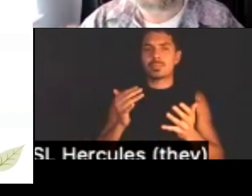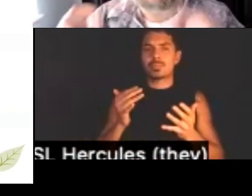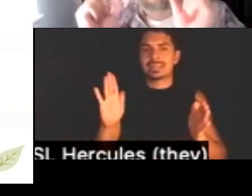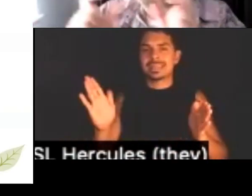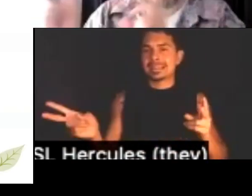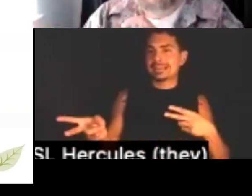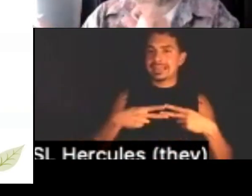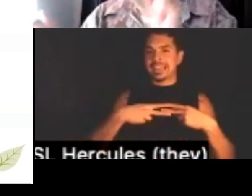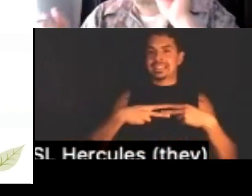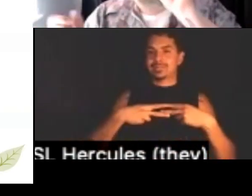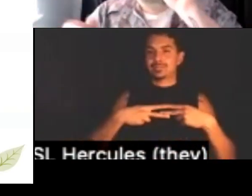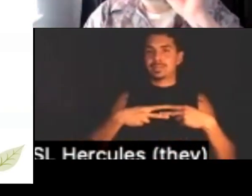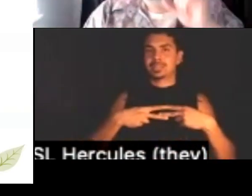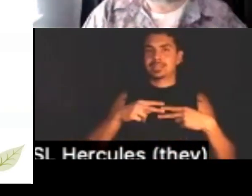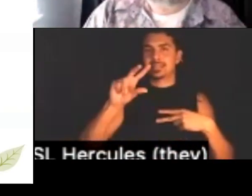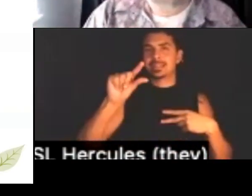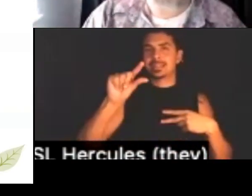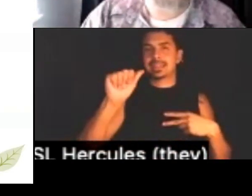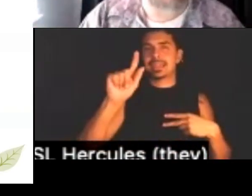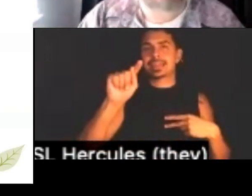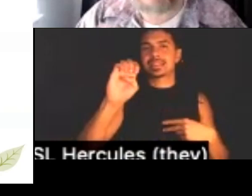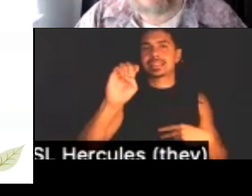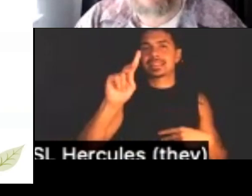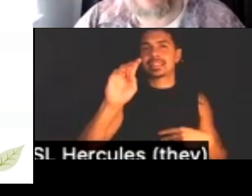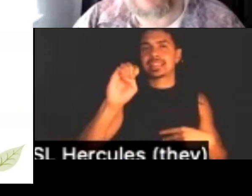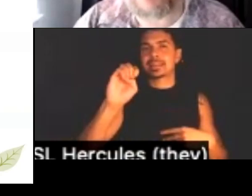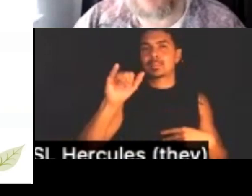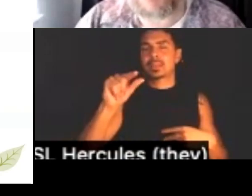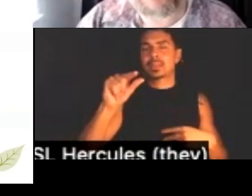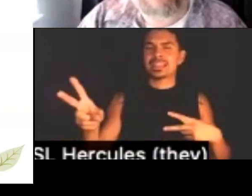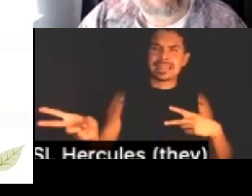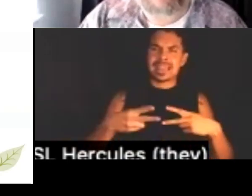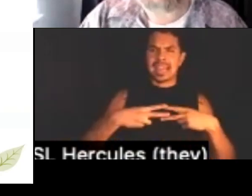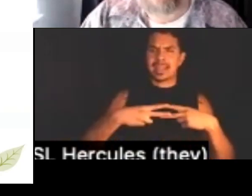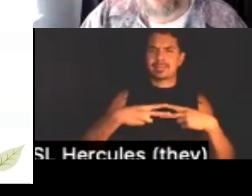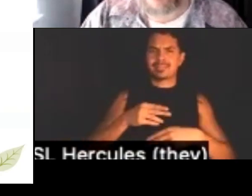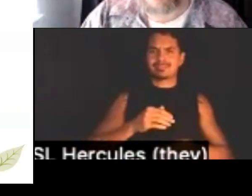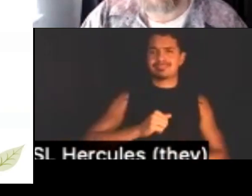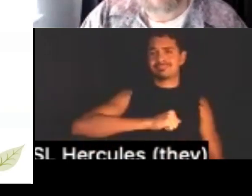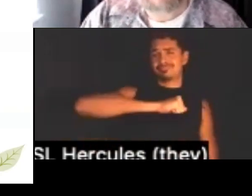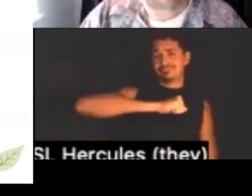too specifically around gatekeeping, but anybody that's in a position of authority.